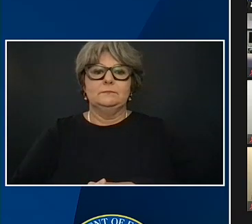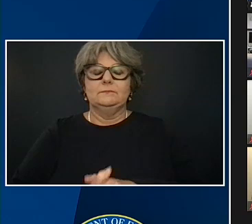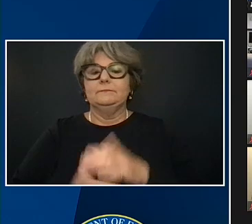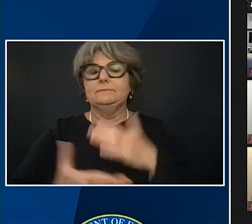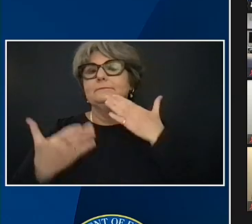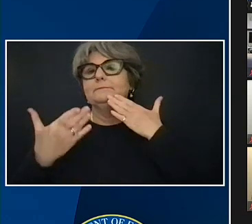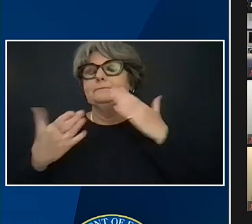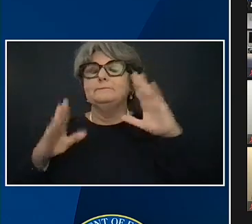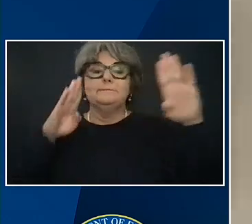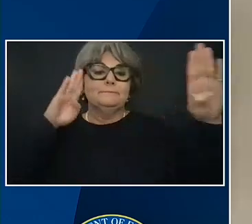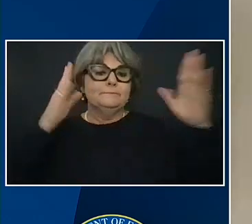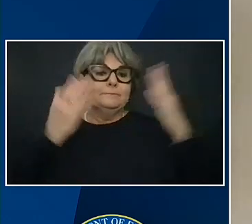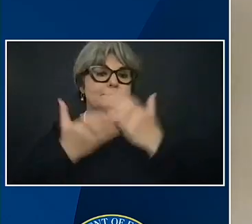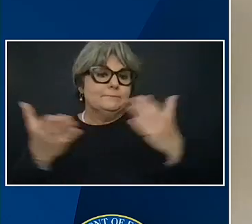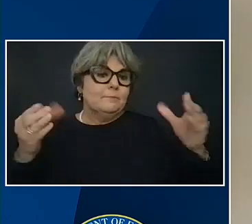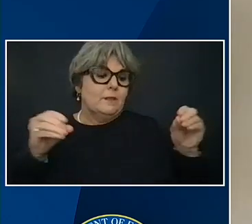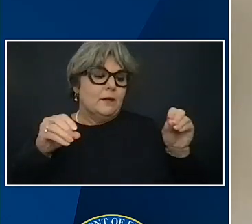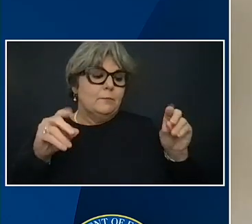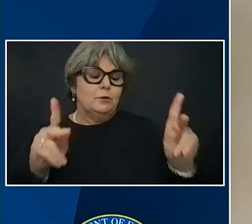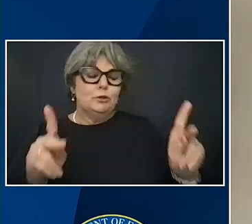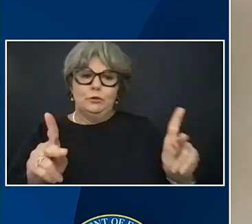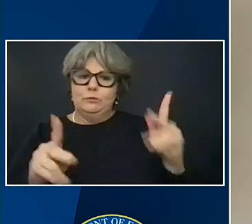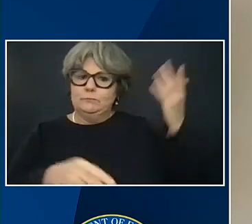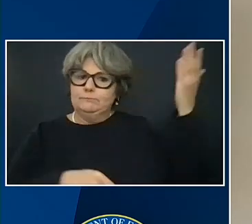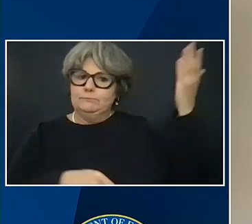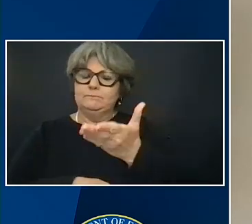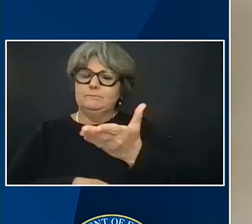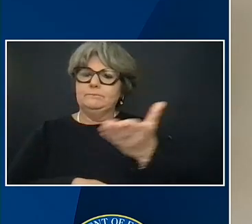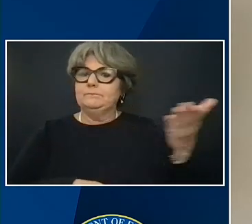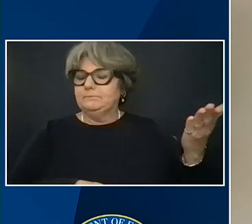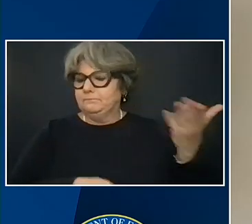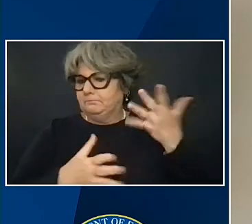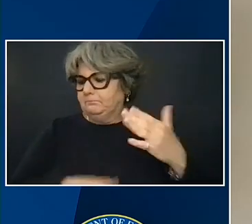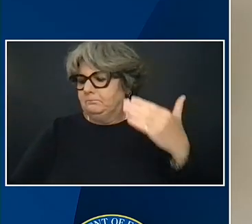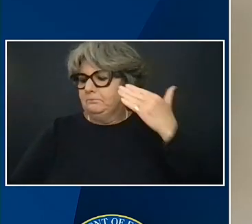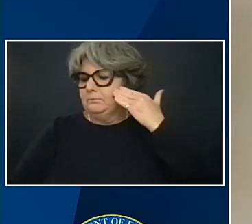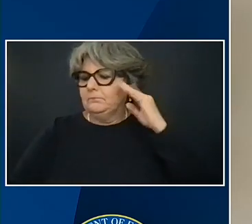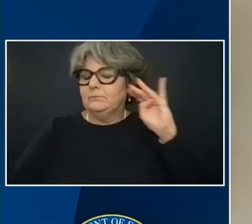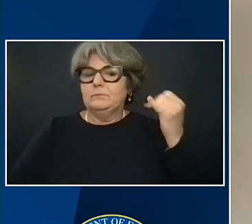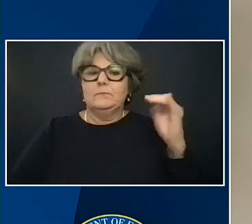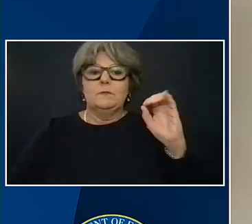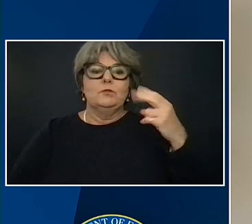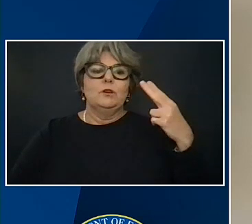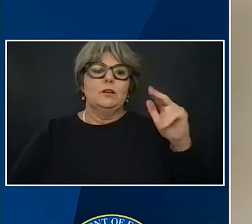Thank you for the opportunity to speak. My name, as you already know, is Joshua Ashby. I'm commenting in support of the